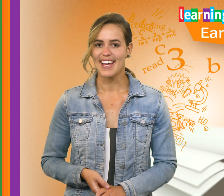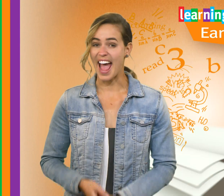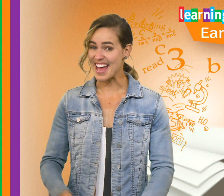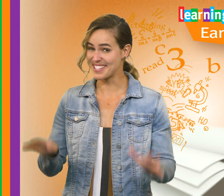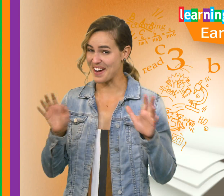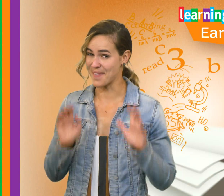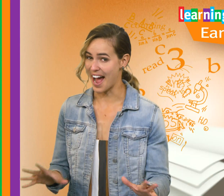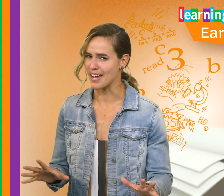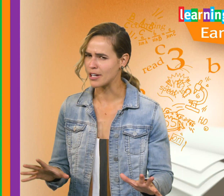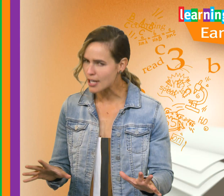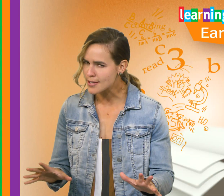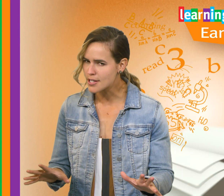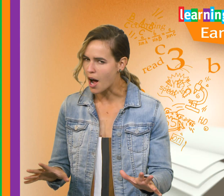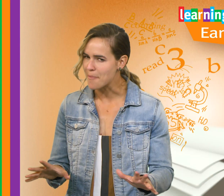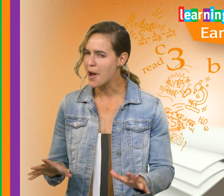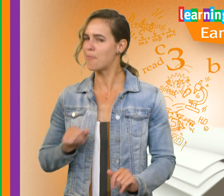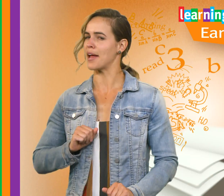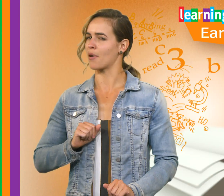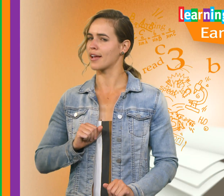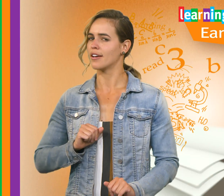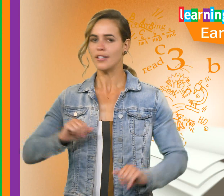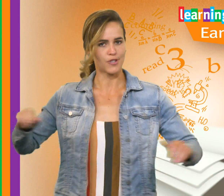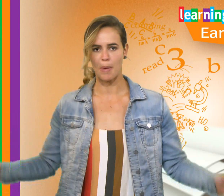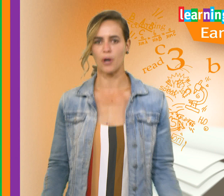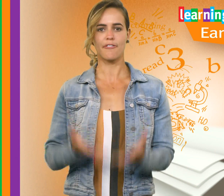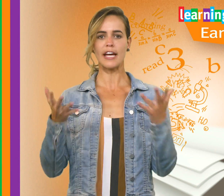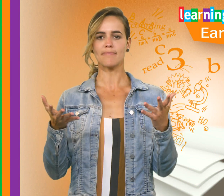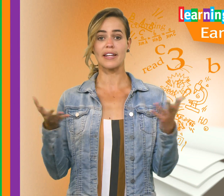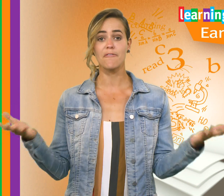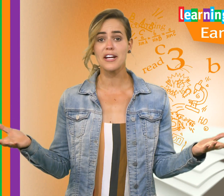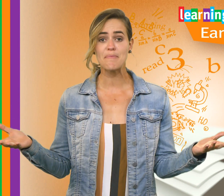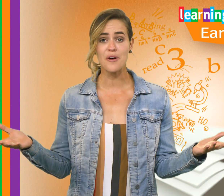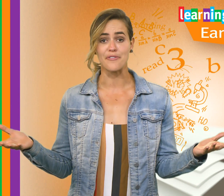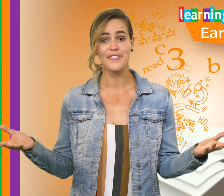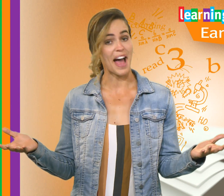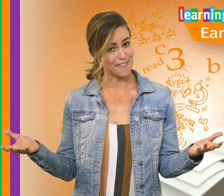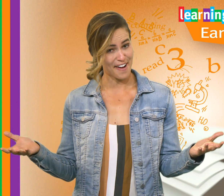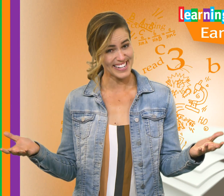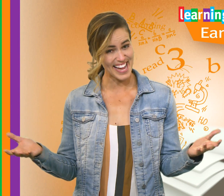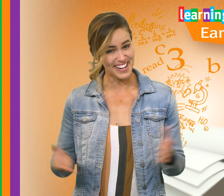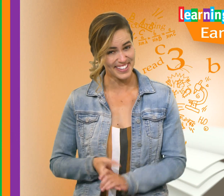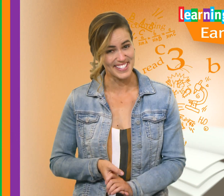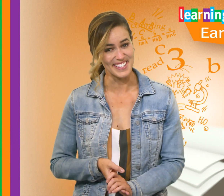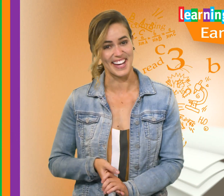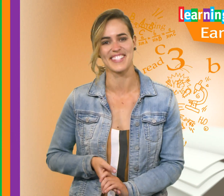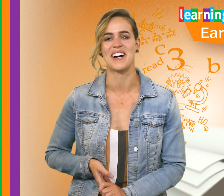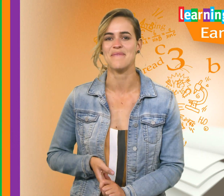And we’re back, and we’re just in time for a brain break. Jump up on your feet and get ready to move. Have fun, and I'll see you next time.